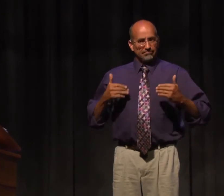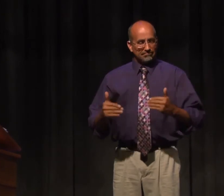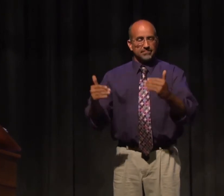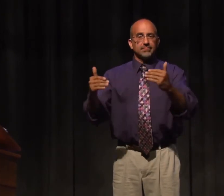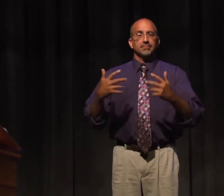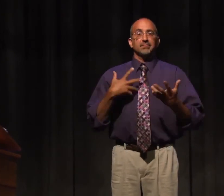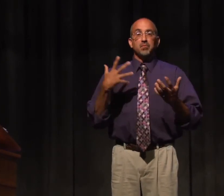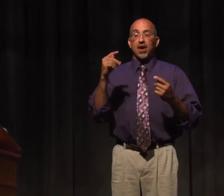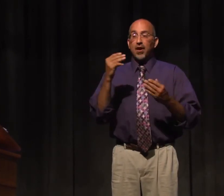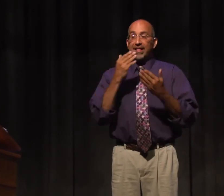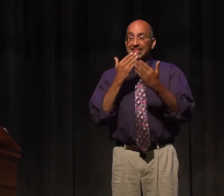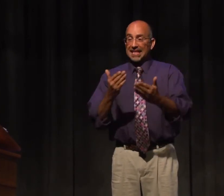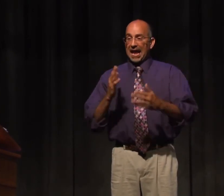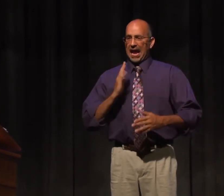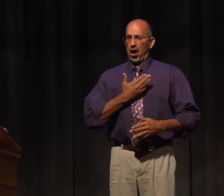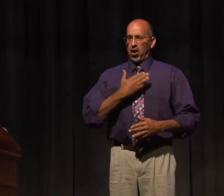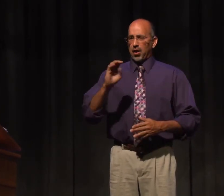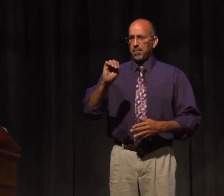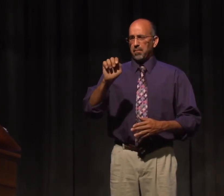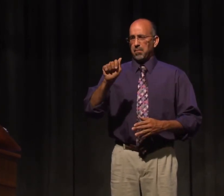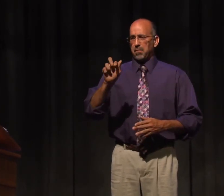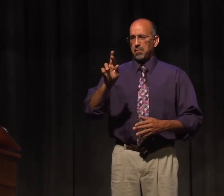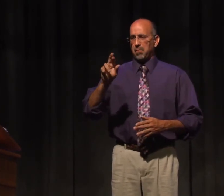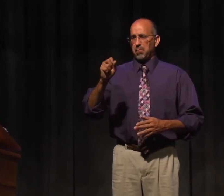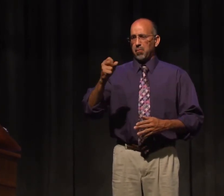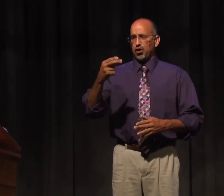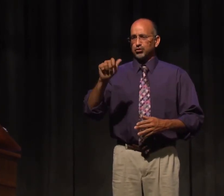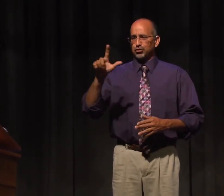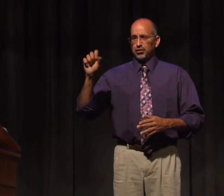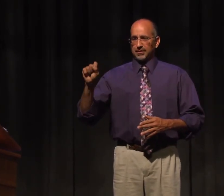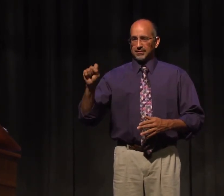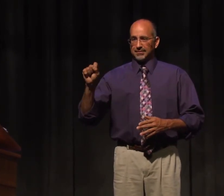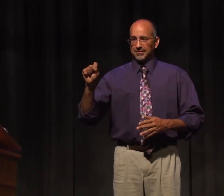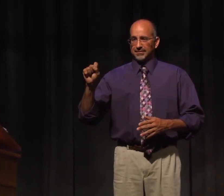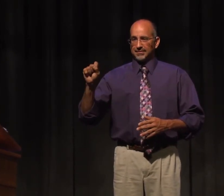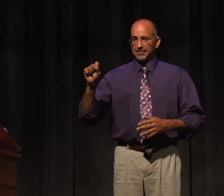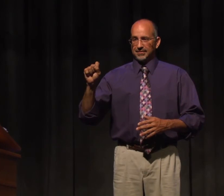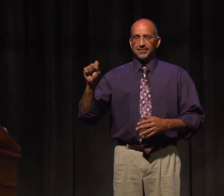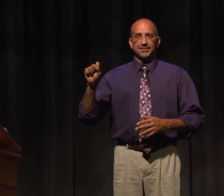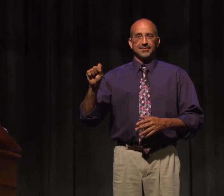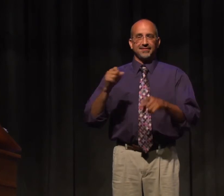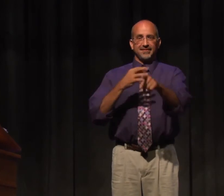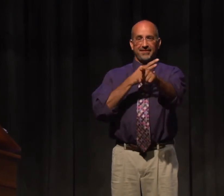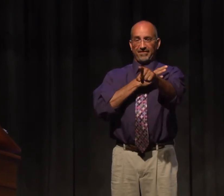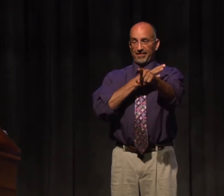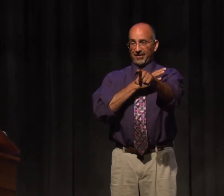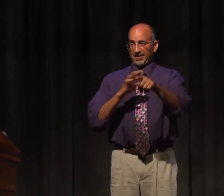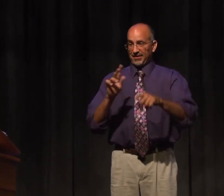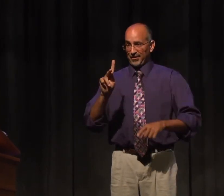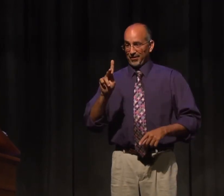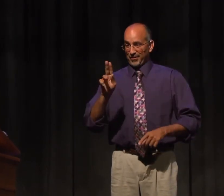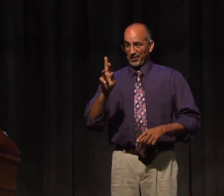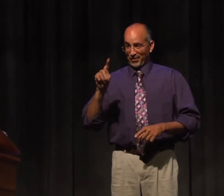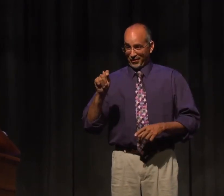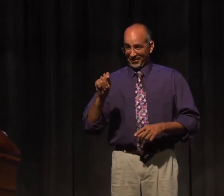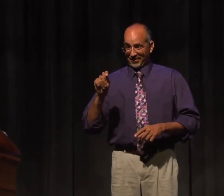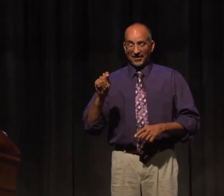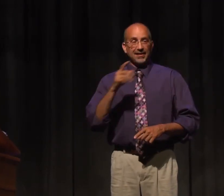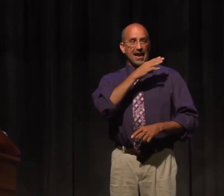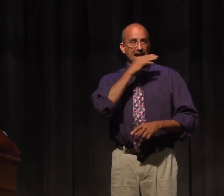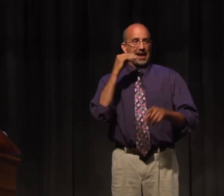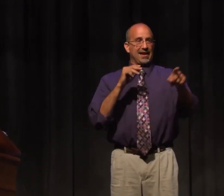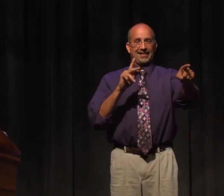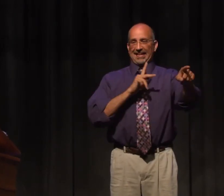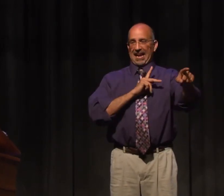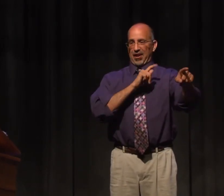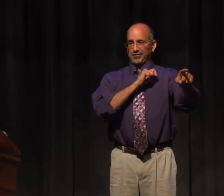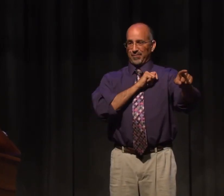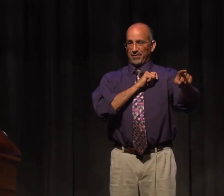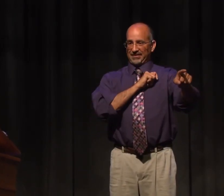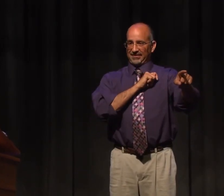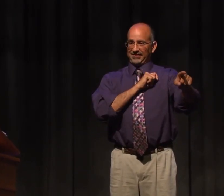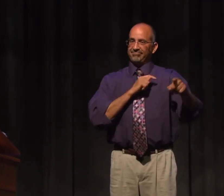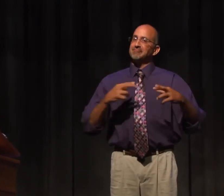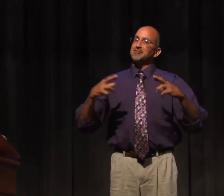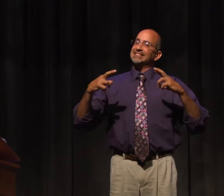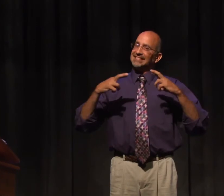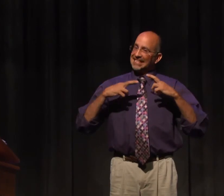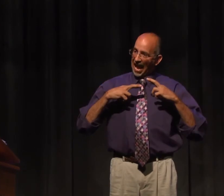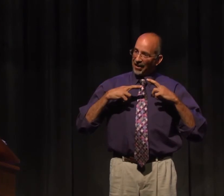Before I go ahead, I want to thank our marshals, Kurt Fertig and Karen Trowbridge.